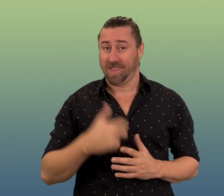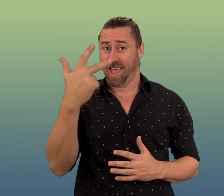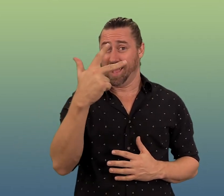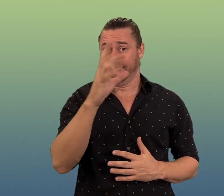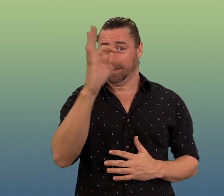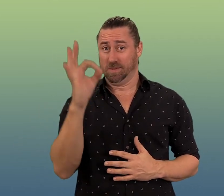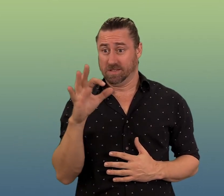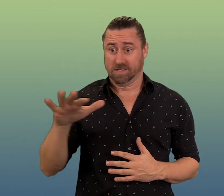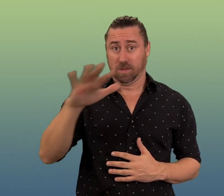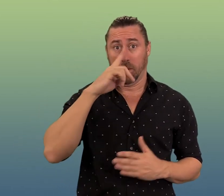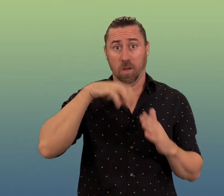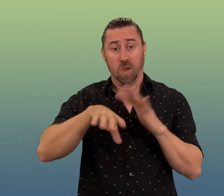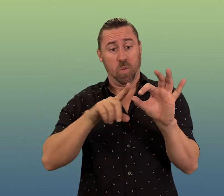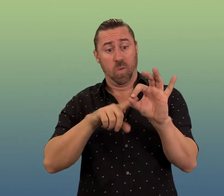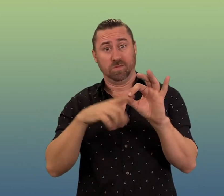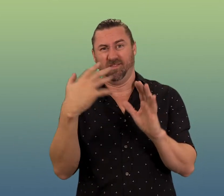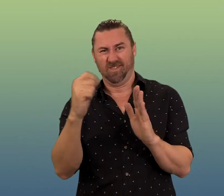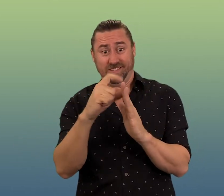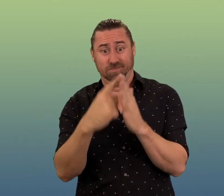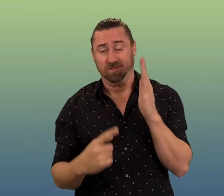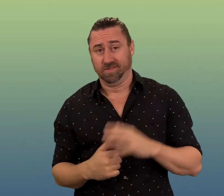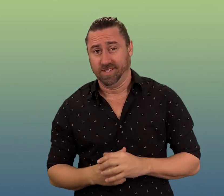18% of Queenslanders have a disability